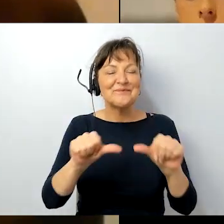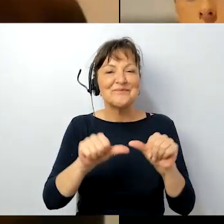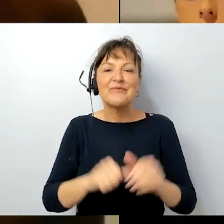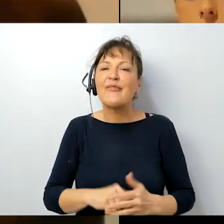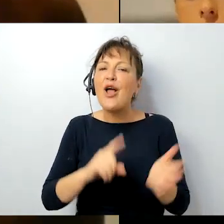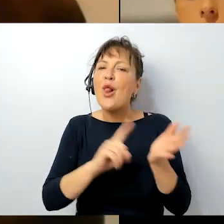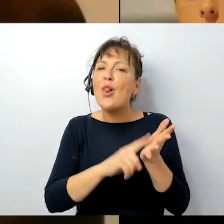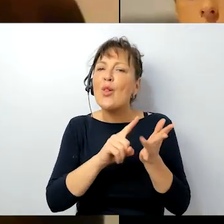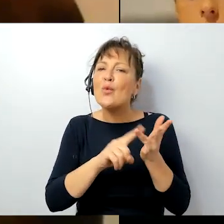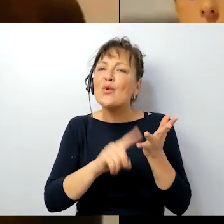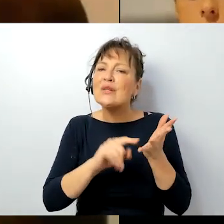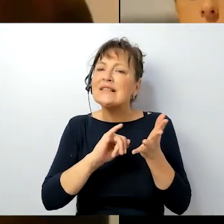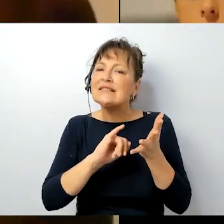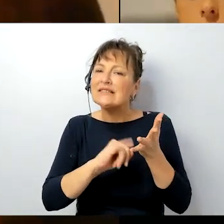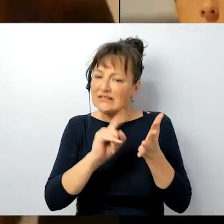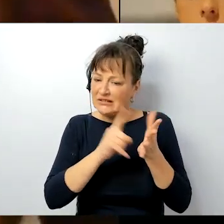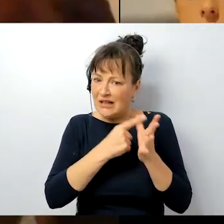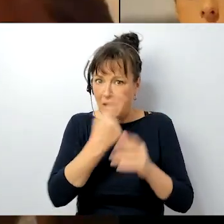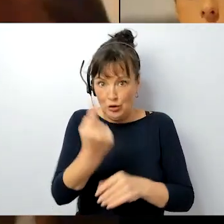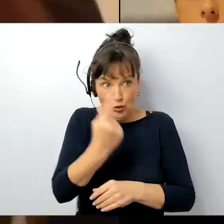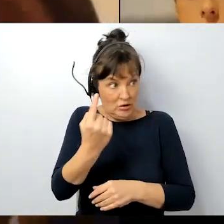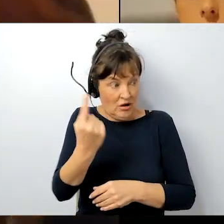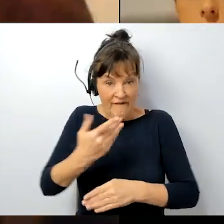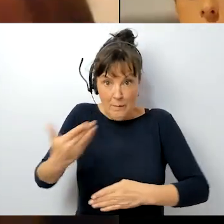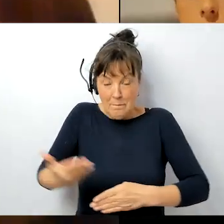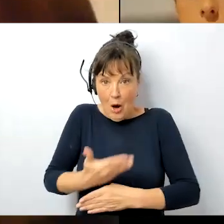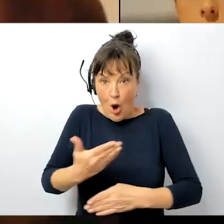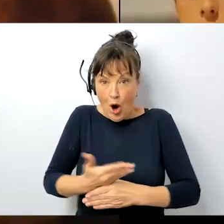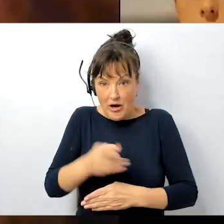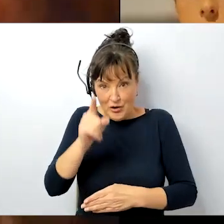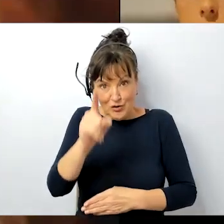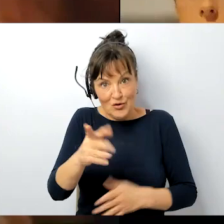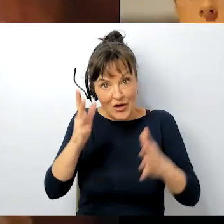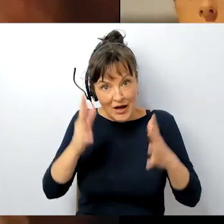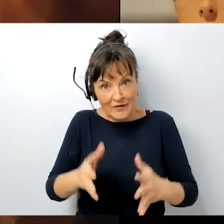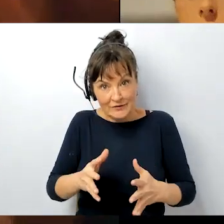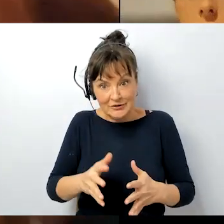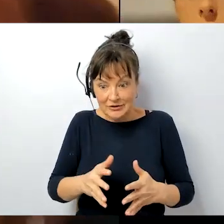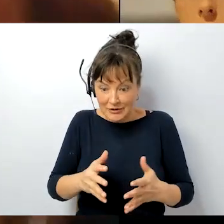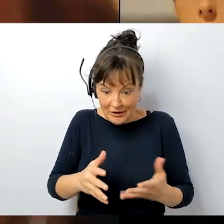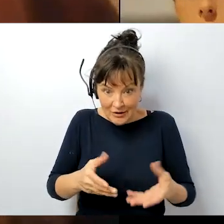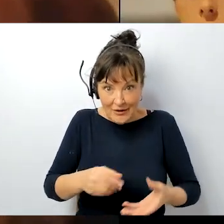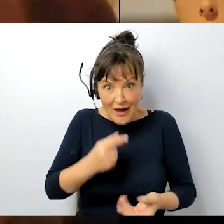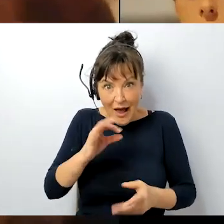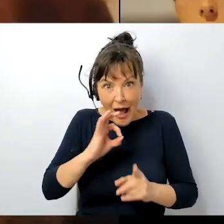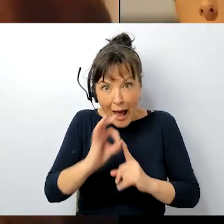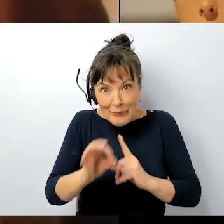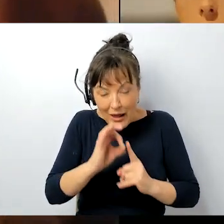Thanks Carrie that's great. Louisa if I can come to you now. As an apprentice employer you have the